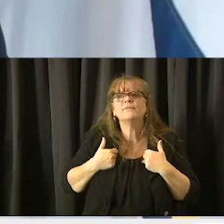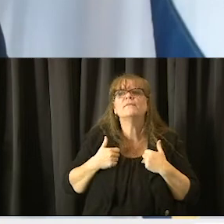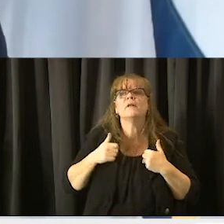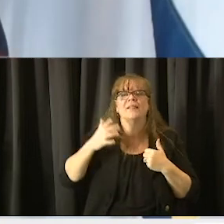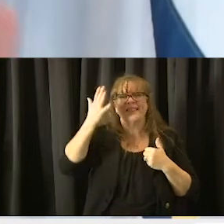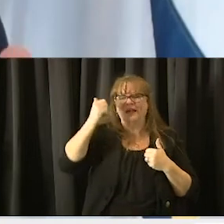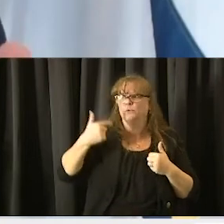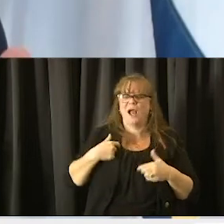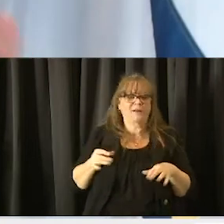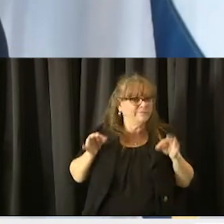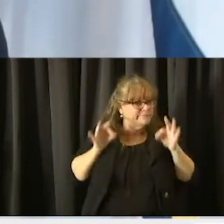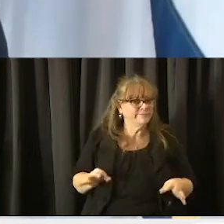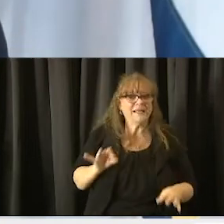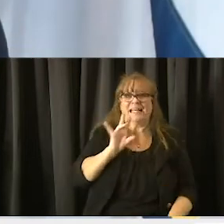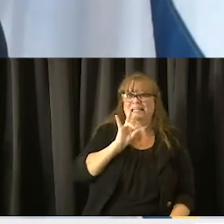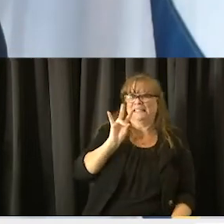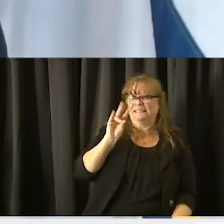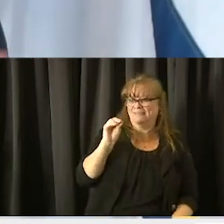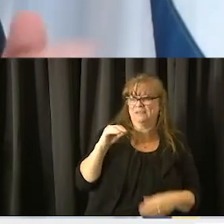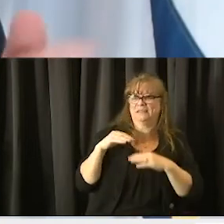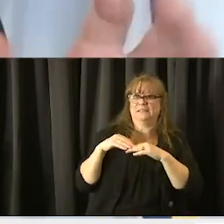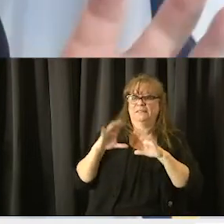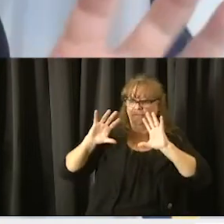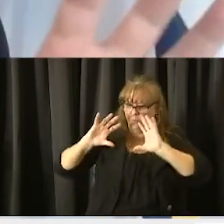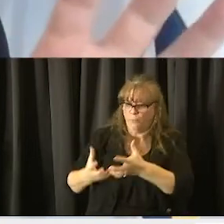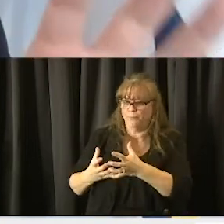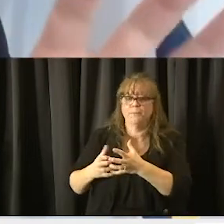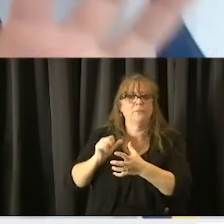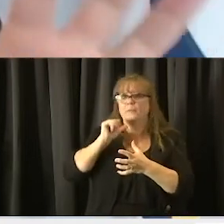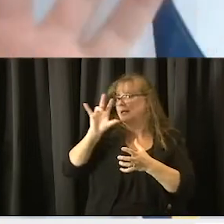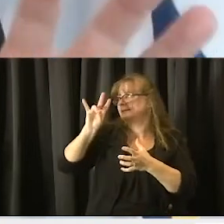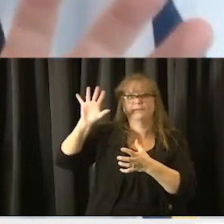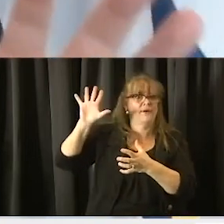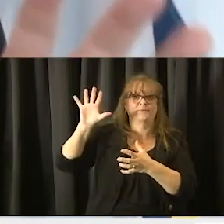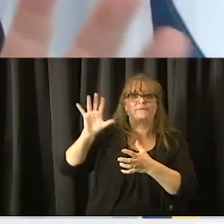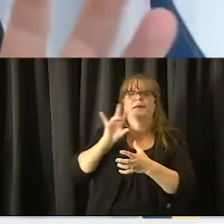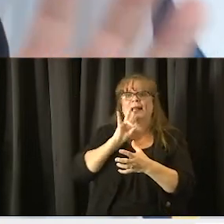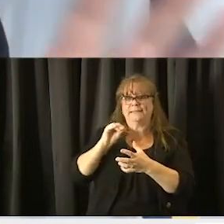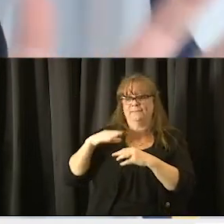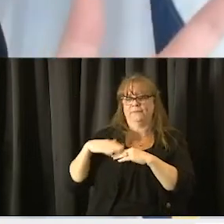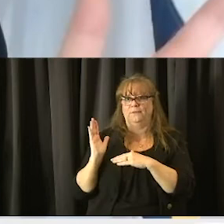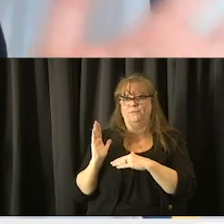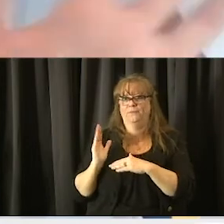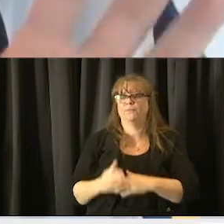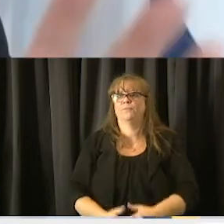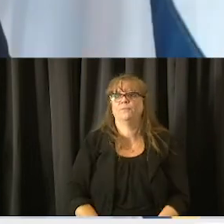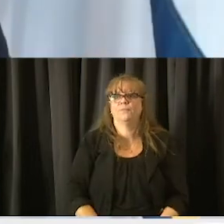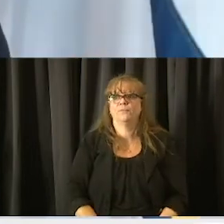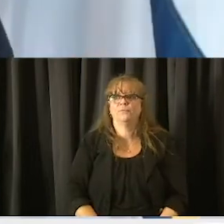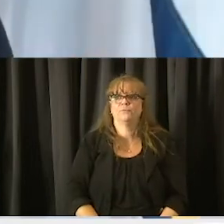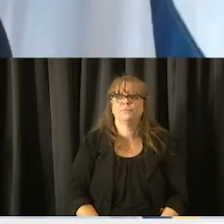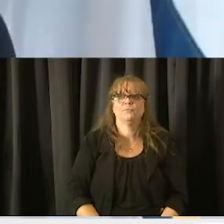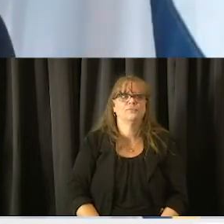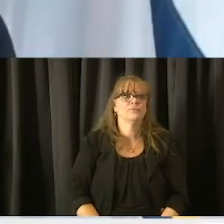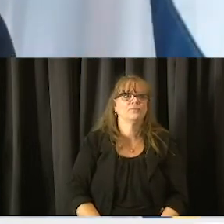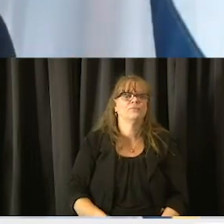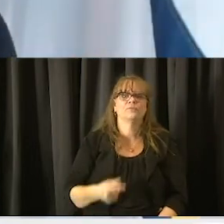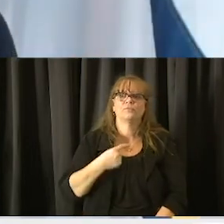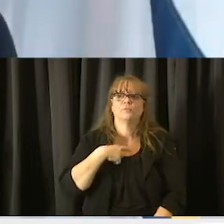down saving lives ending the pandemic uh we wanted to focus those initial doses on age 70 and up